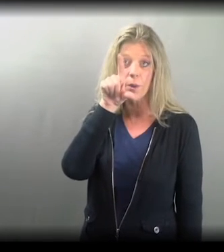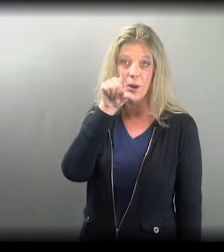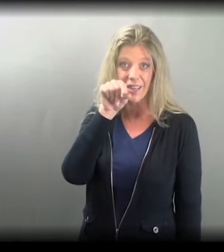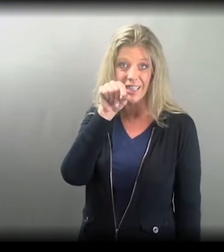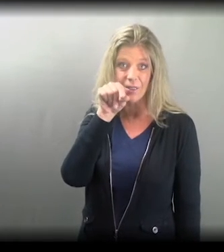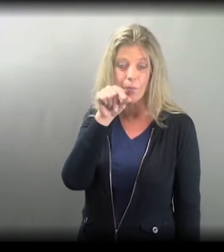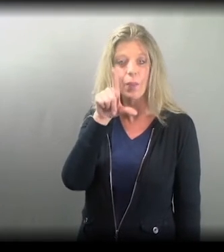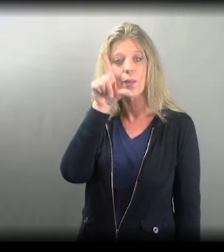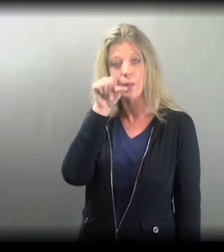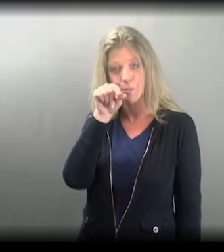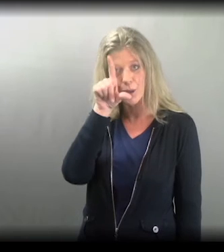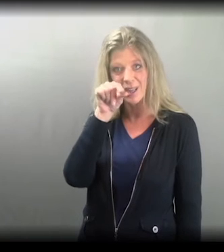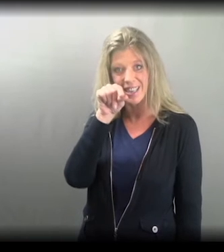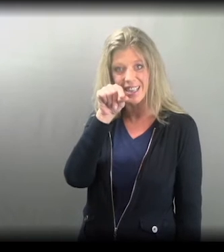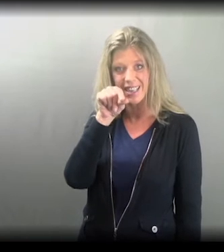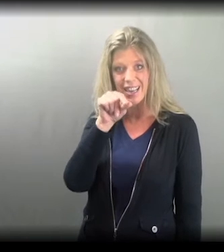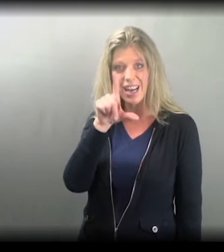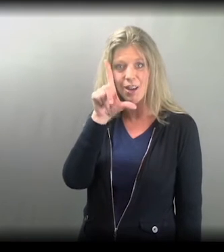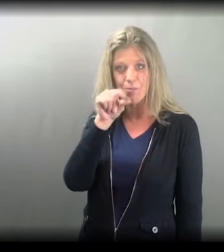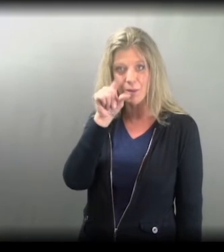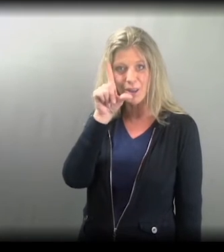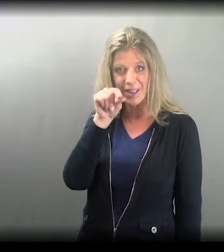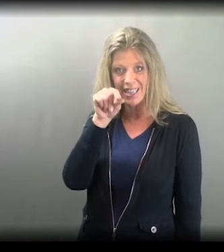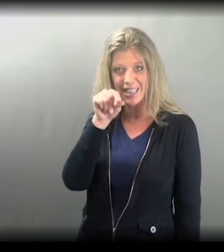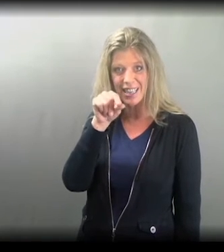BIRD